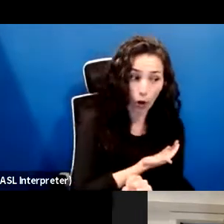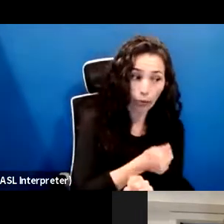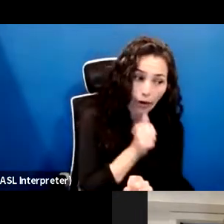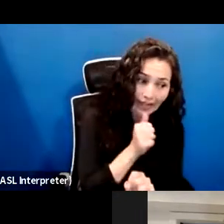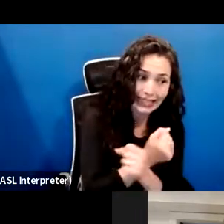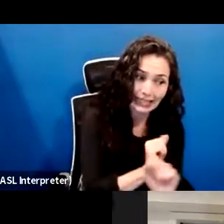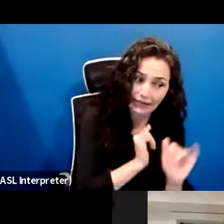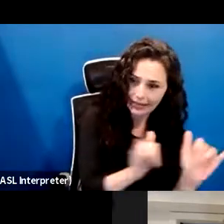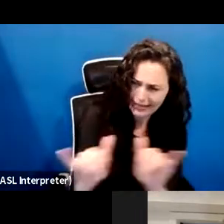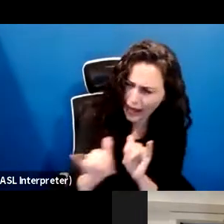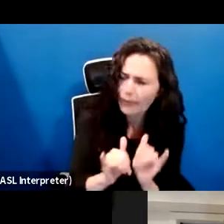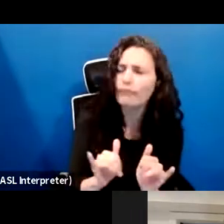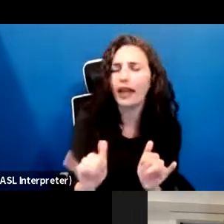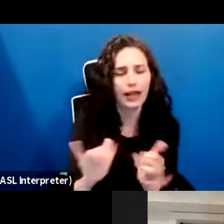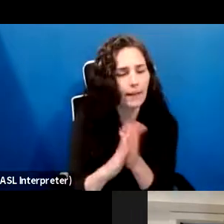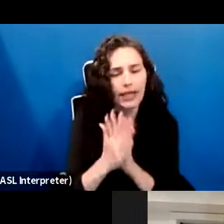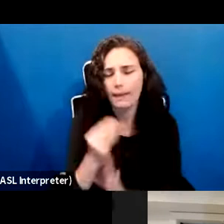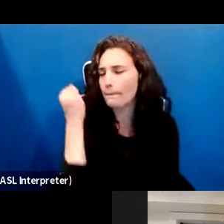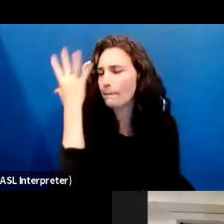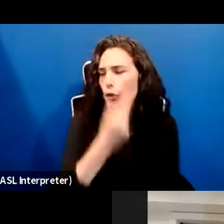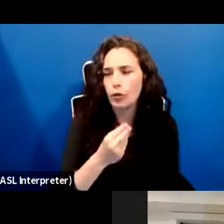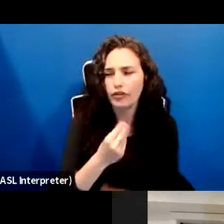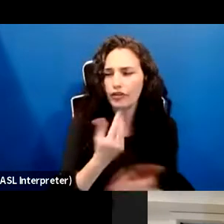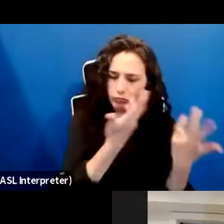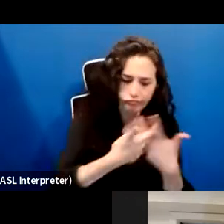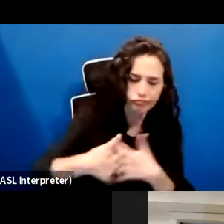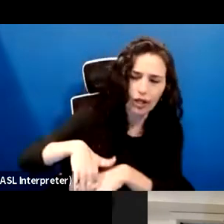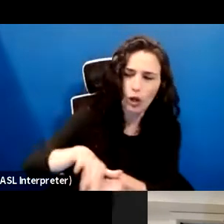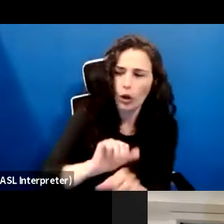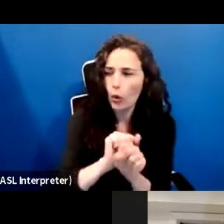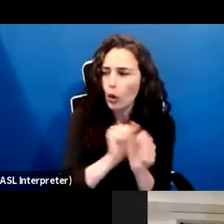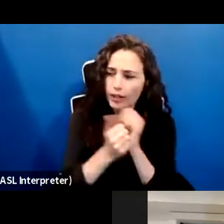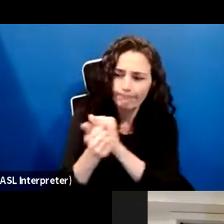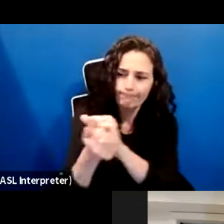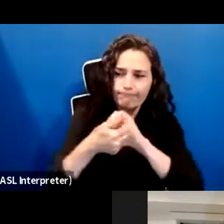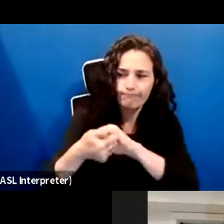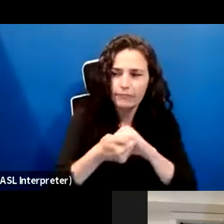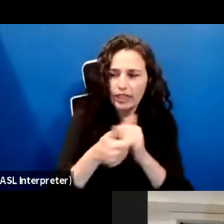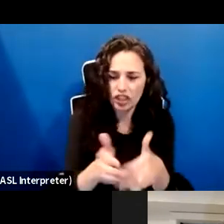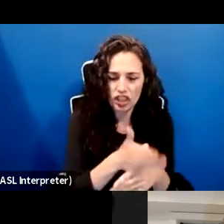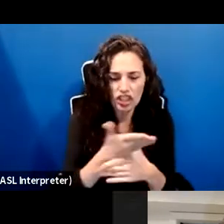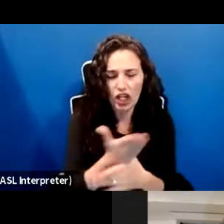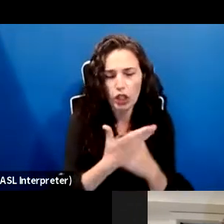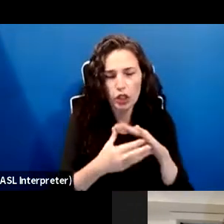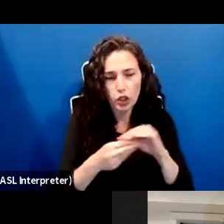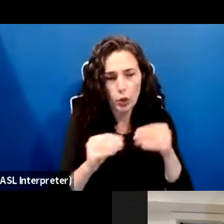it became such a beautiful work, just to work together, and share these stories and the courage of these patients.